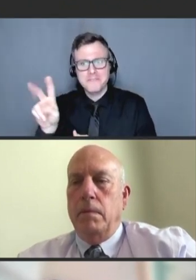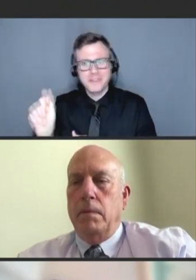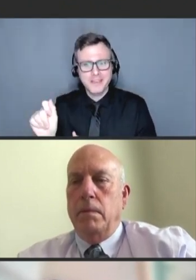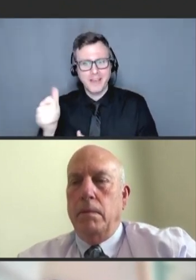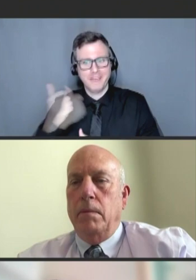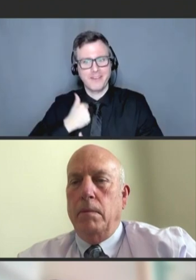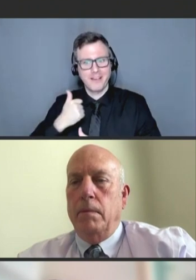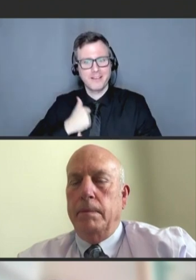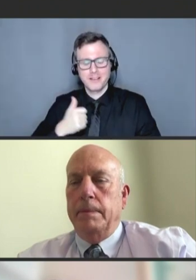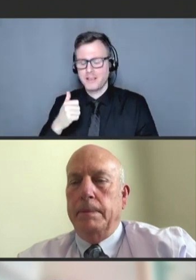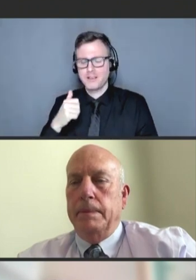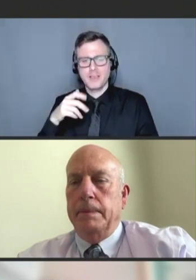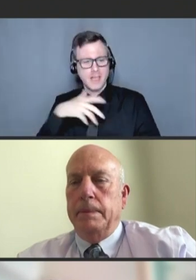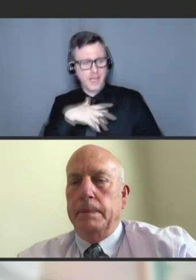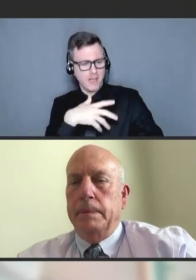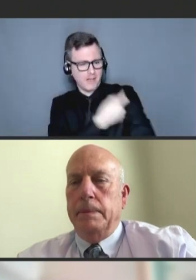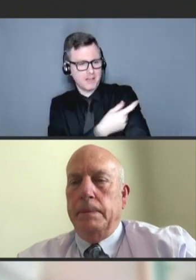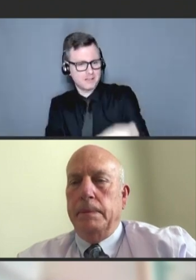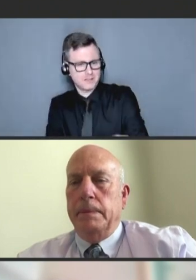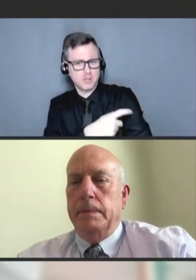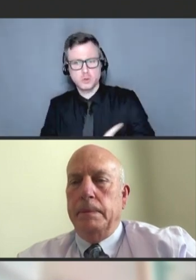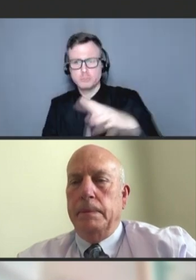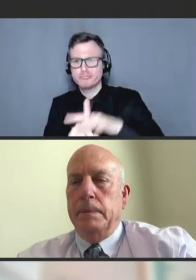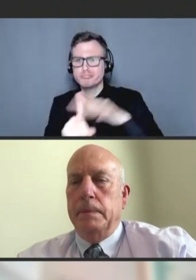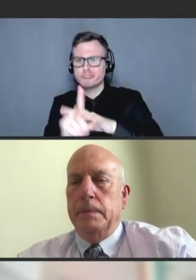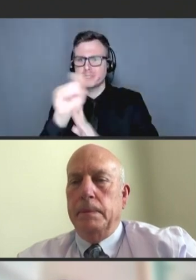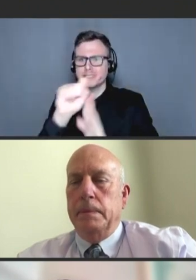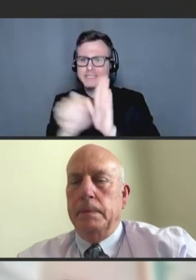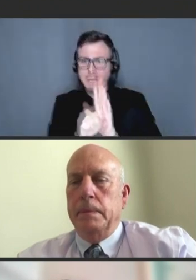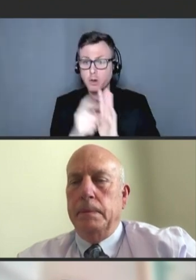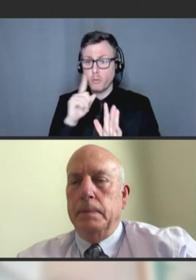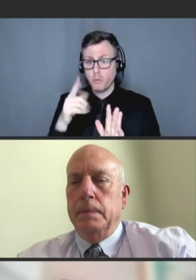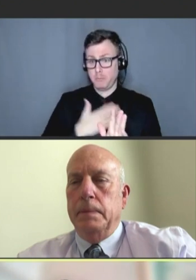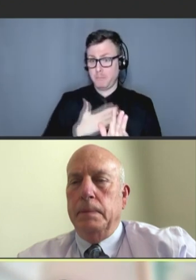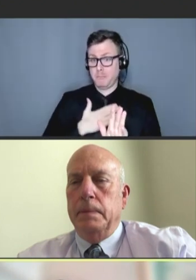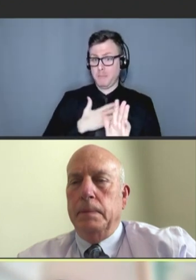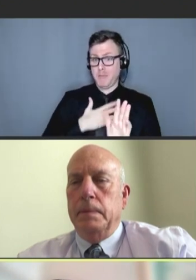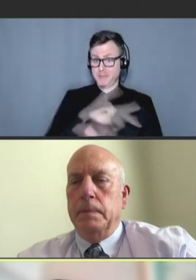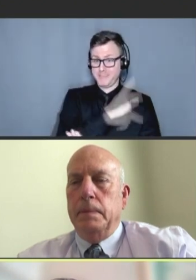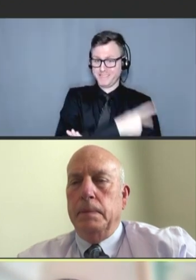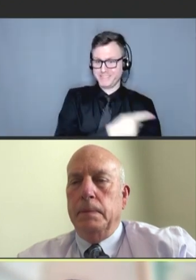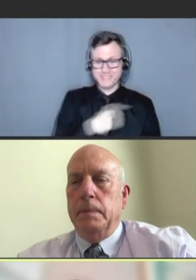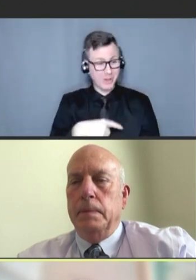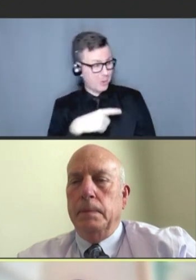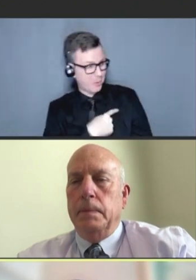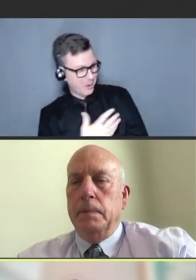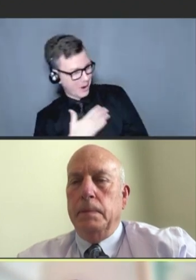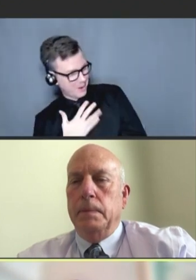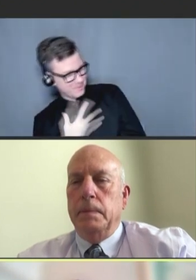through the state registry for my patients. Sophie Califano: We're happy to see it as well .